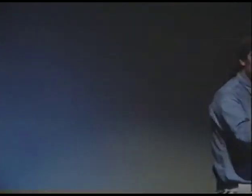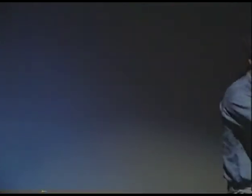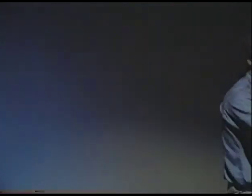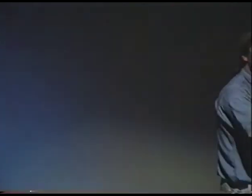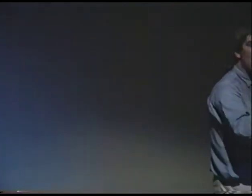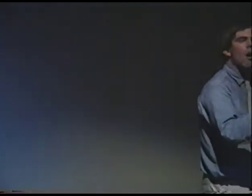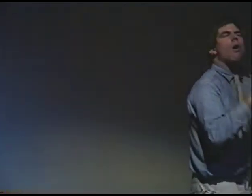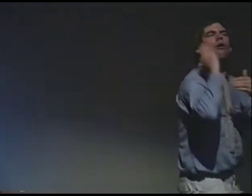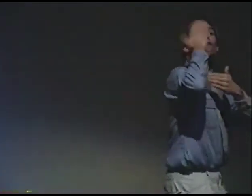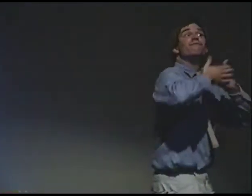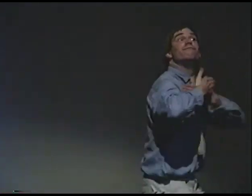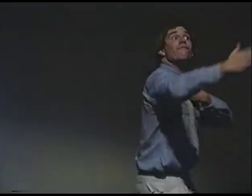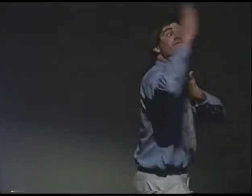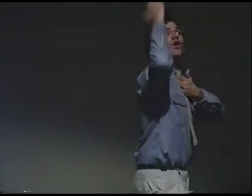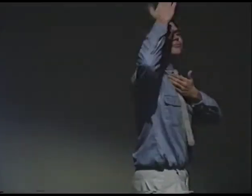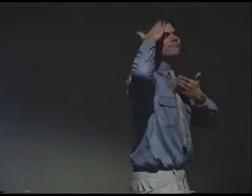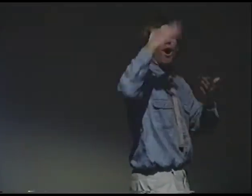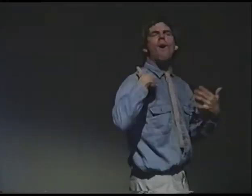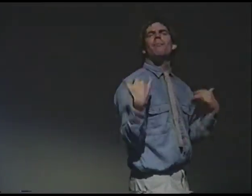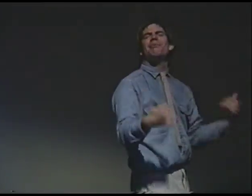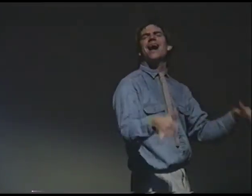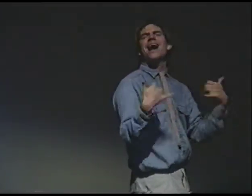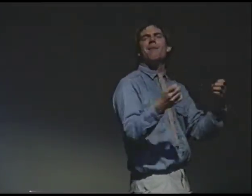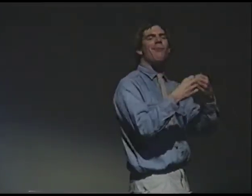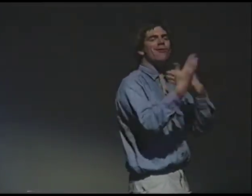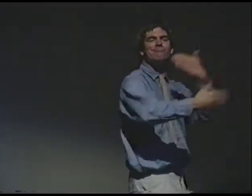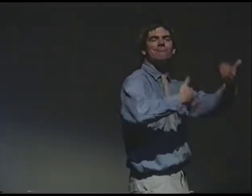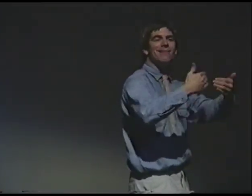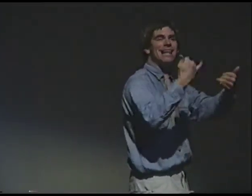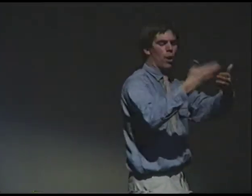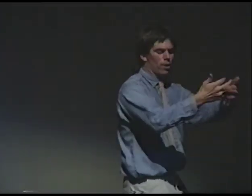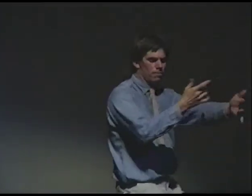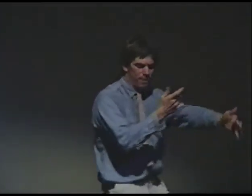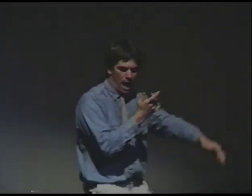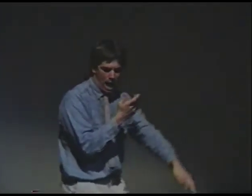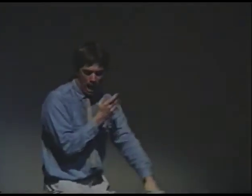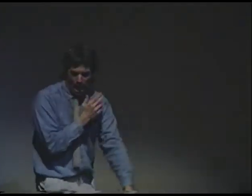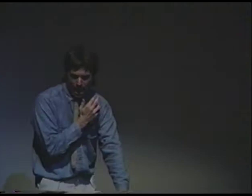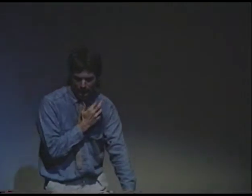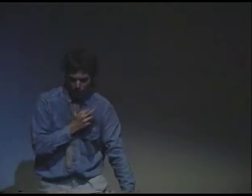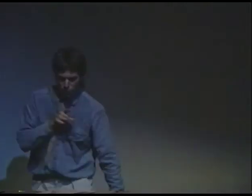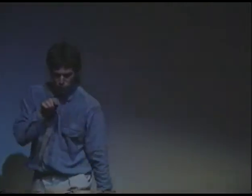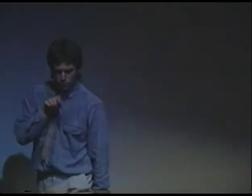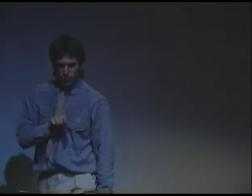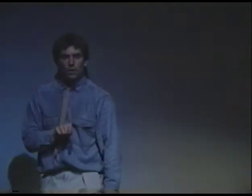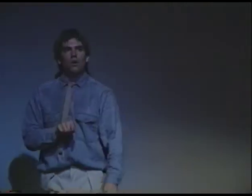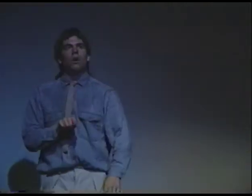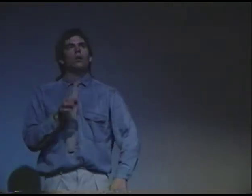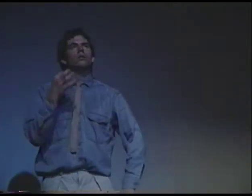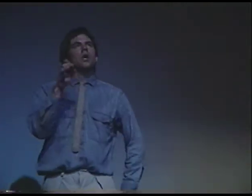that I created with Kenny. And I know, as time goes on, we'll play more and more and more with that.